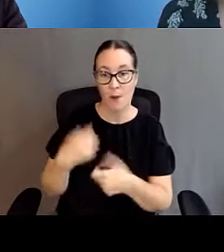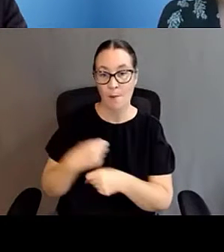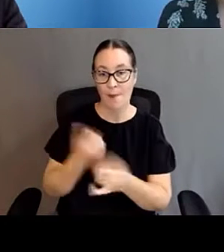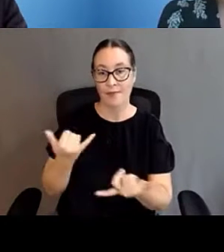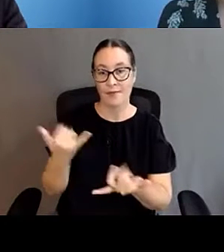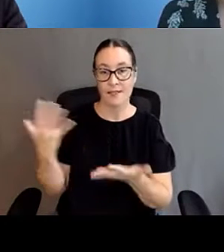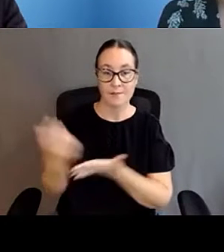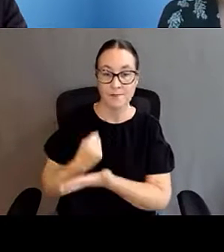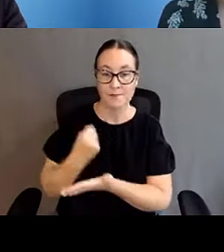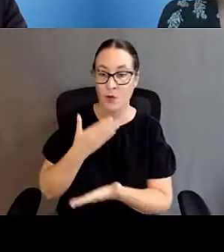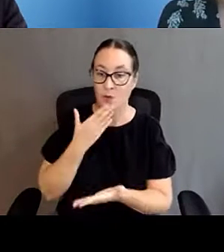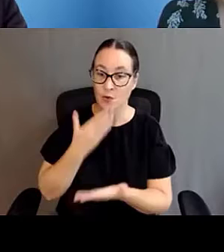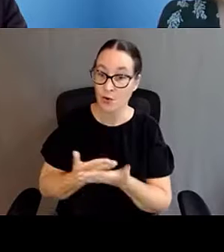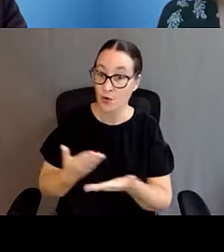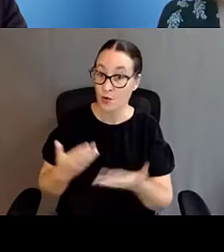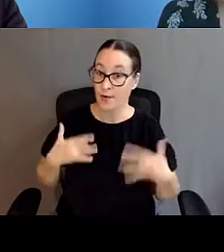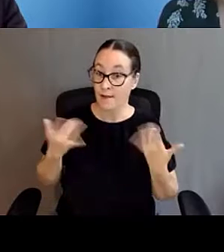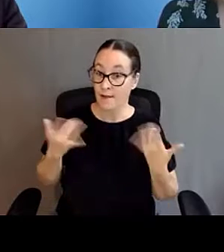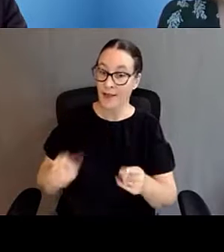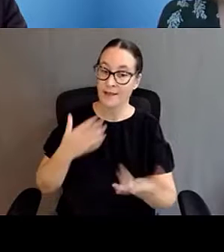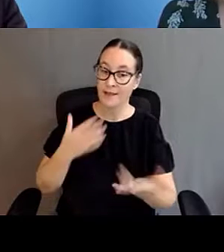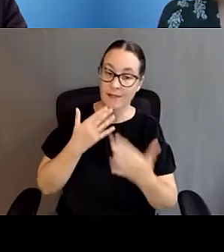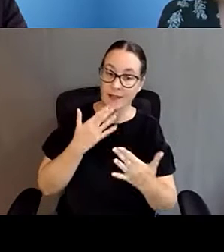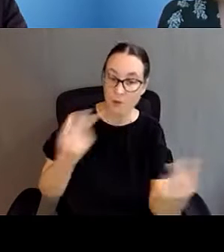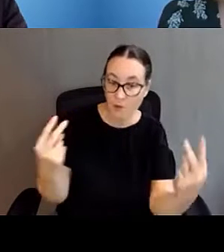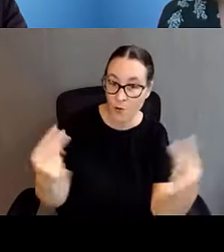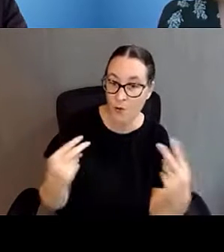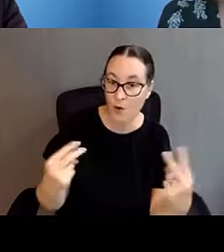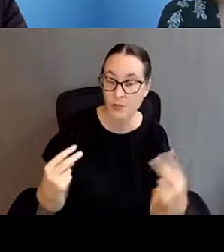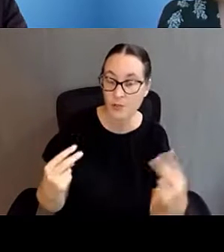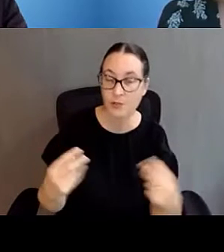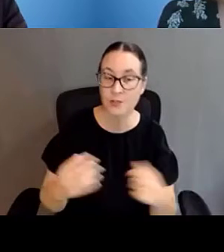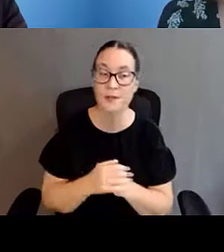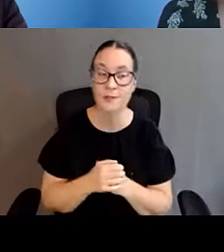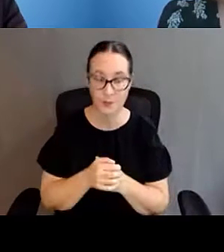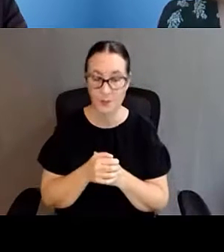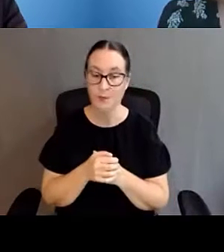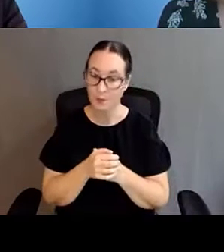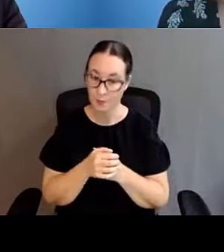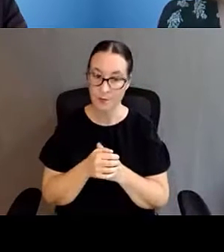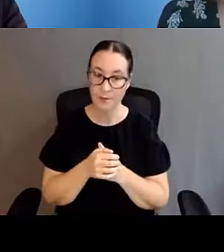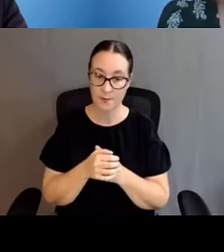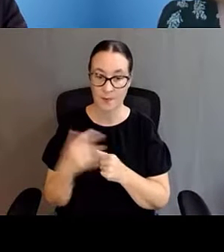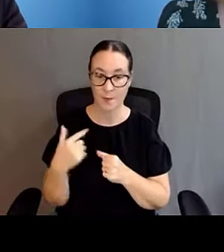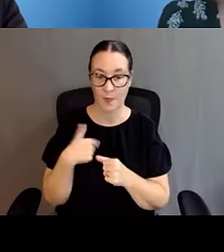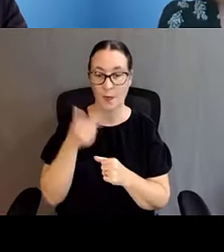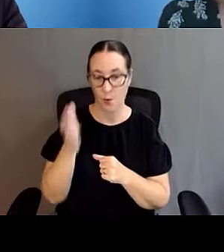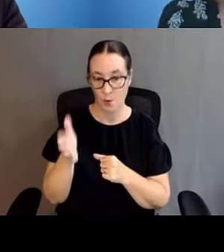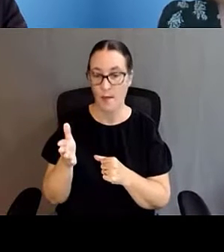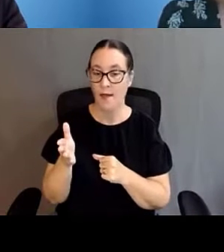Thank you so much for tuning in, and like I said, we will be making the recording, the links,